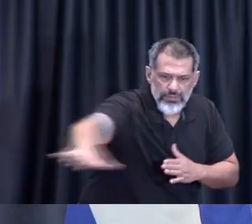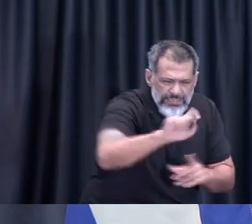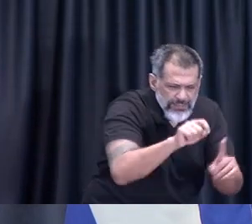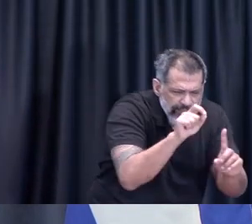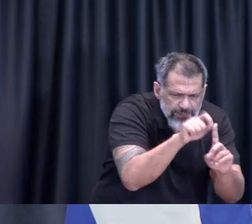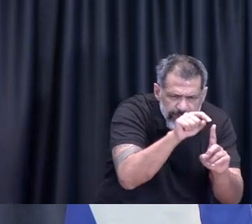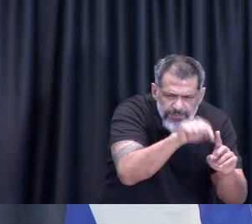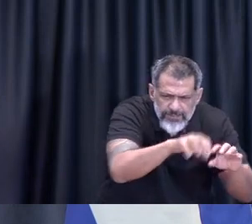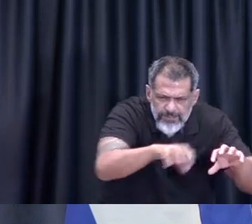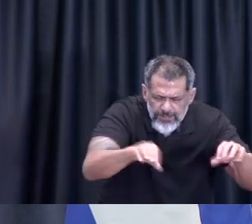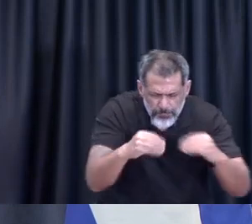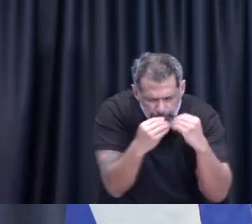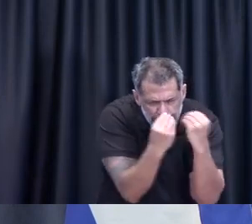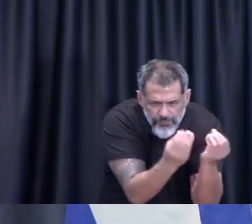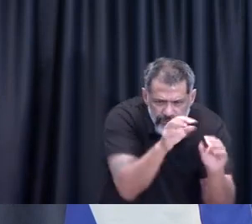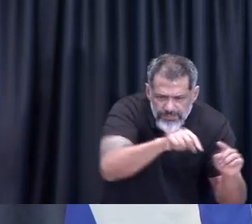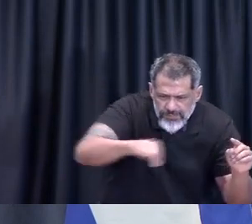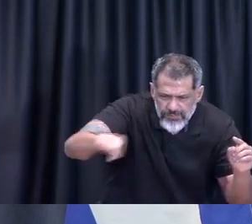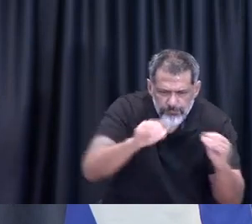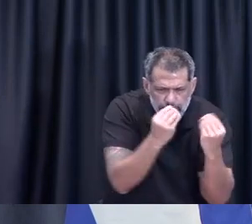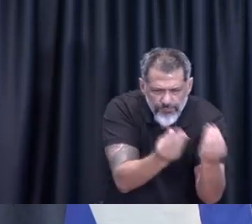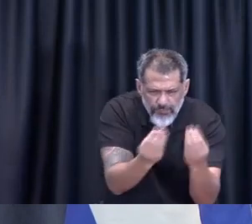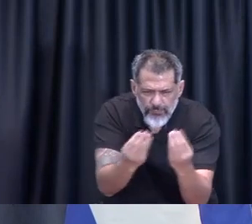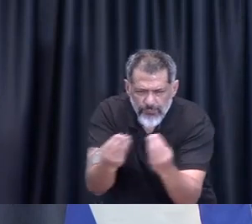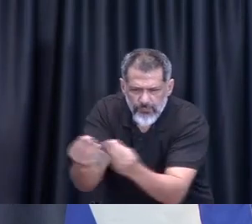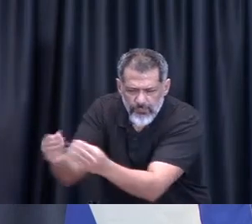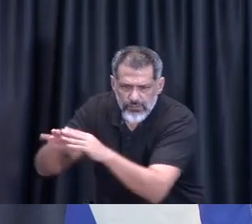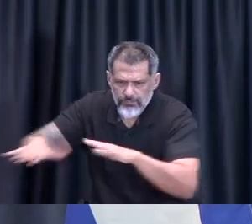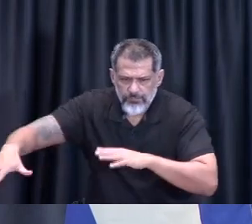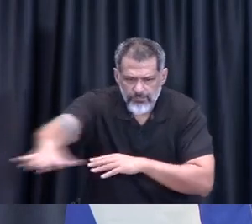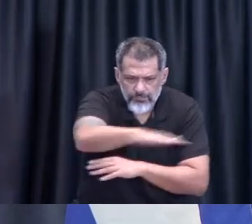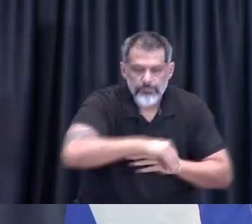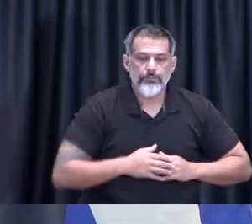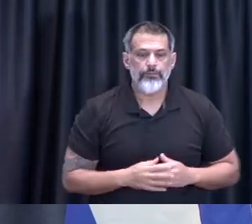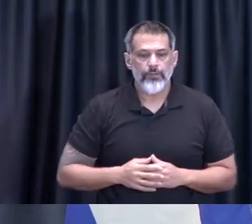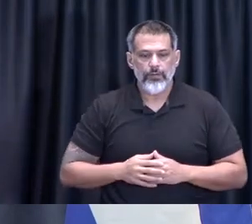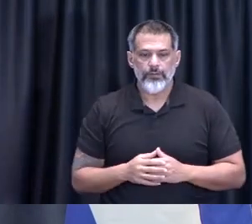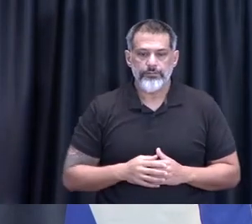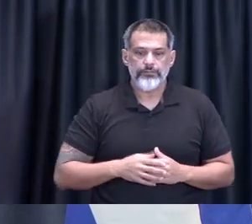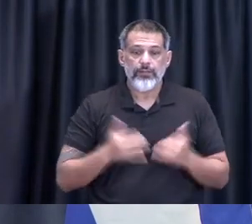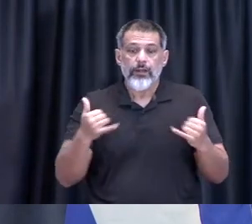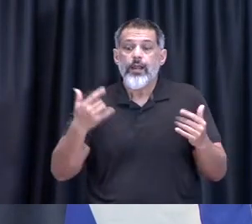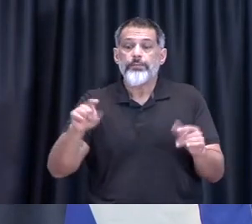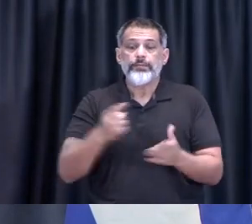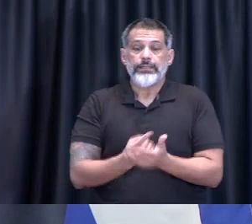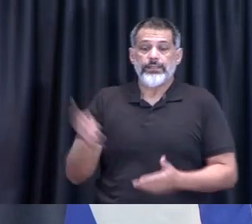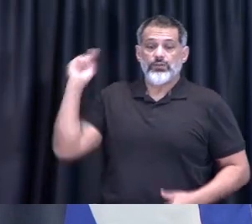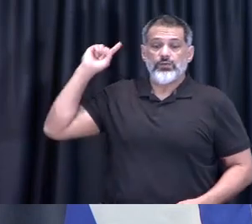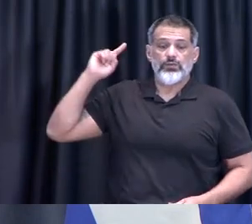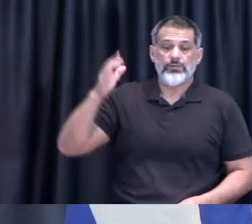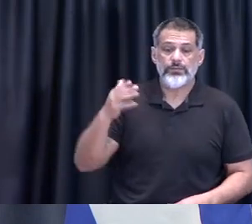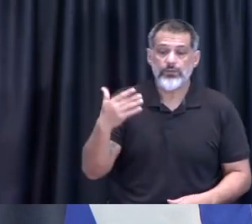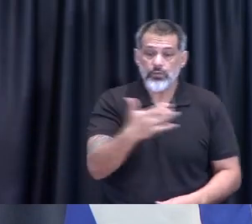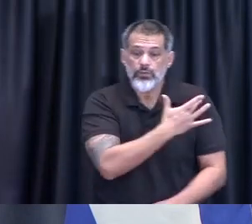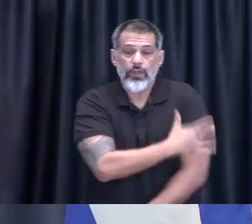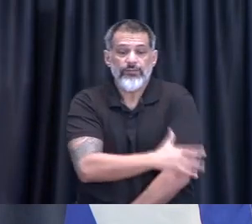opportunities. Last week, the Province announced plans to begin to